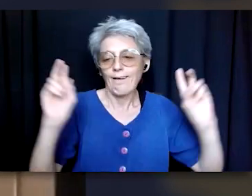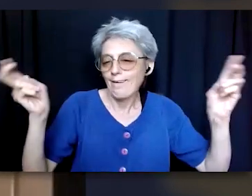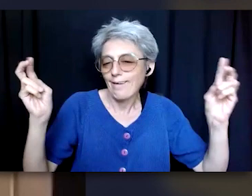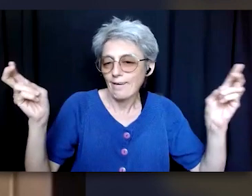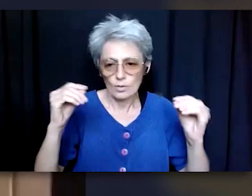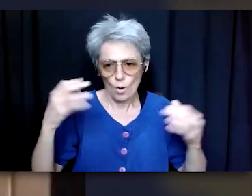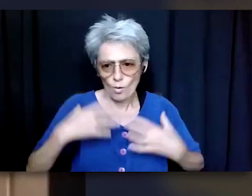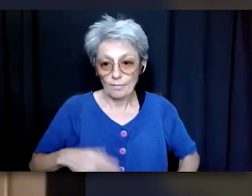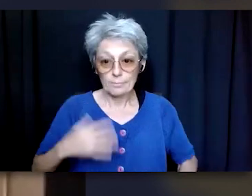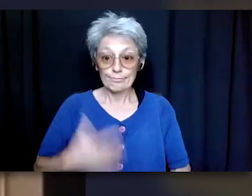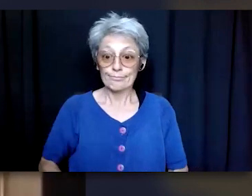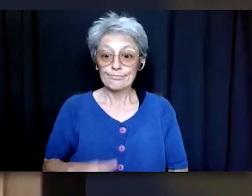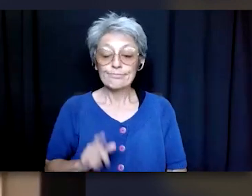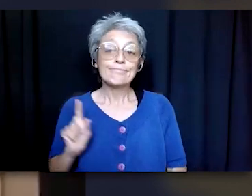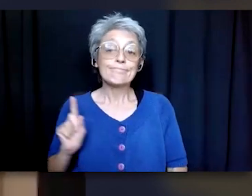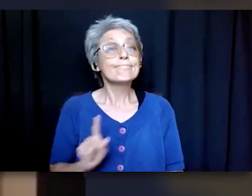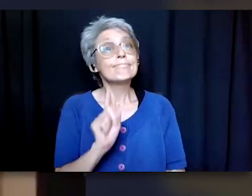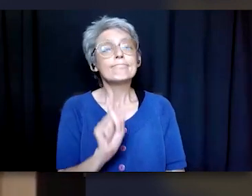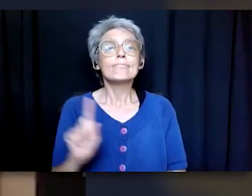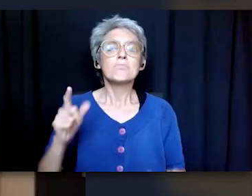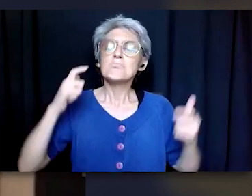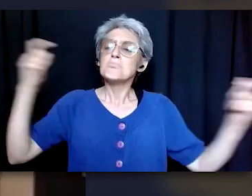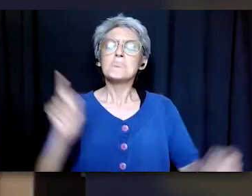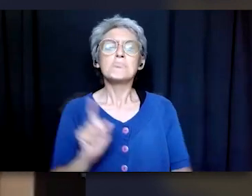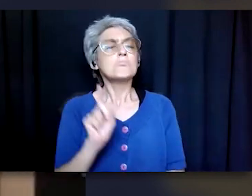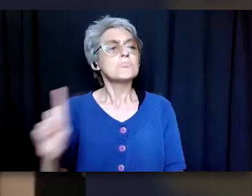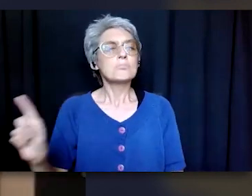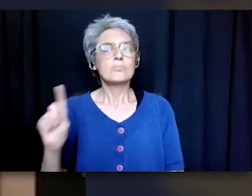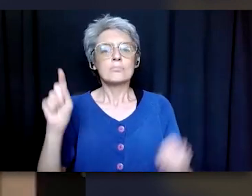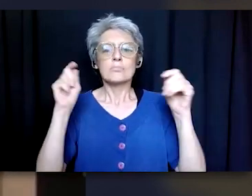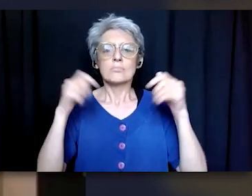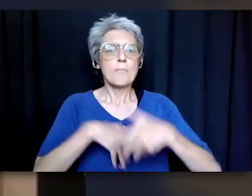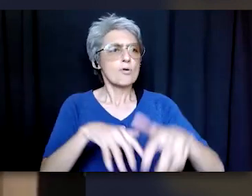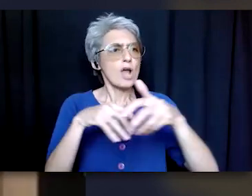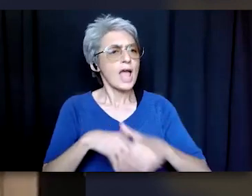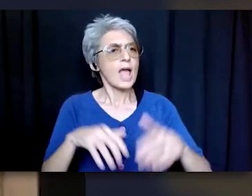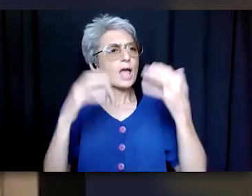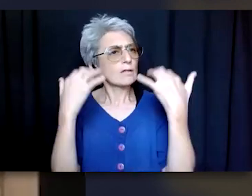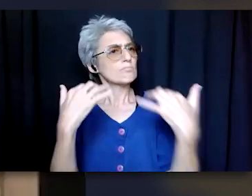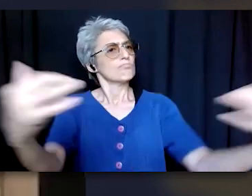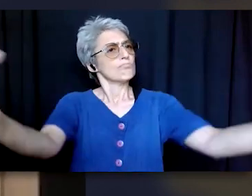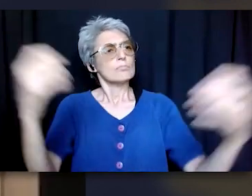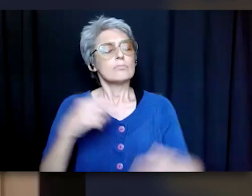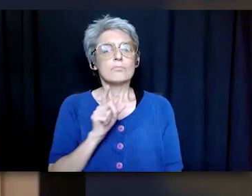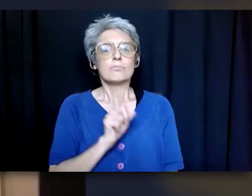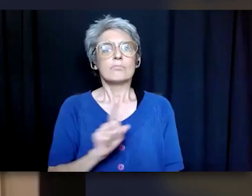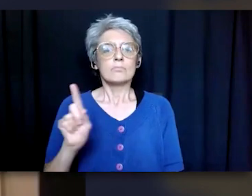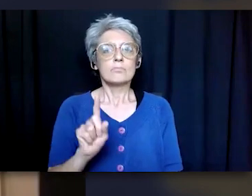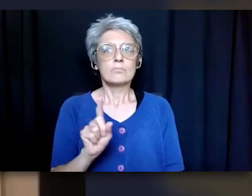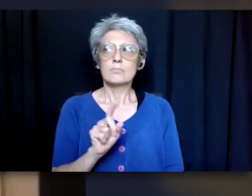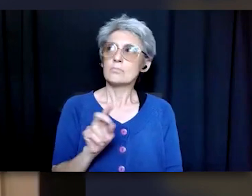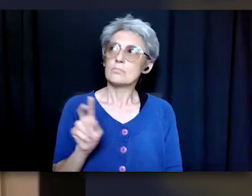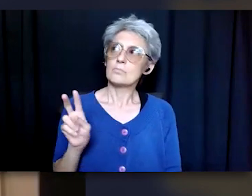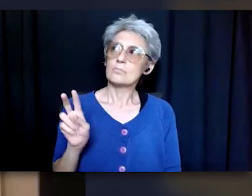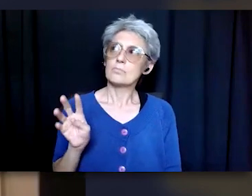this grand parade. None of them can see the suit; they see an old man in underpants, but they don’t